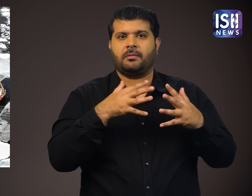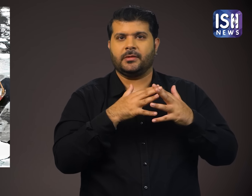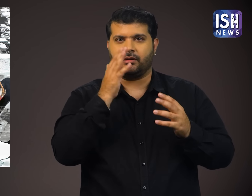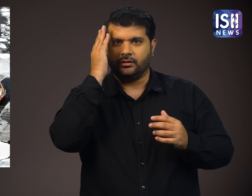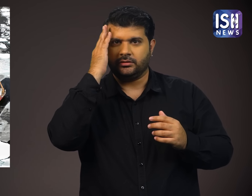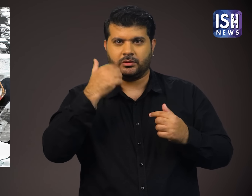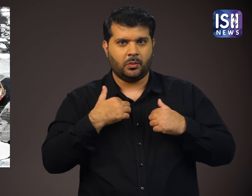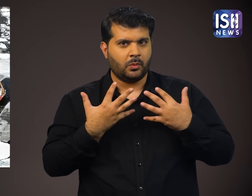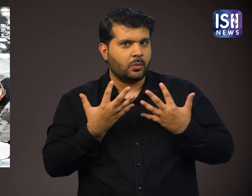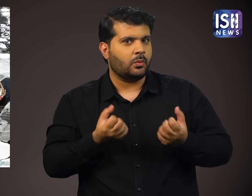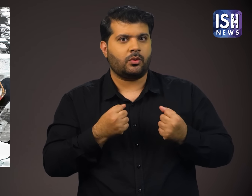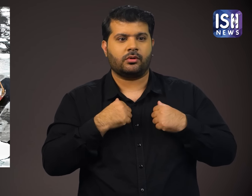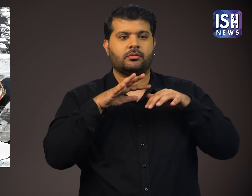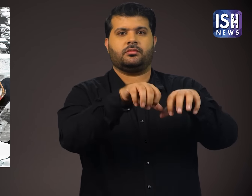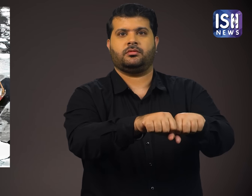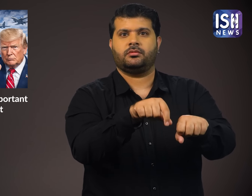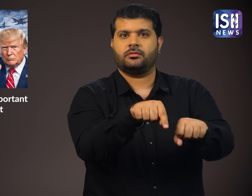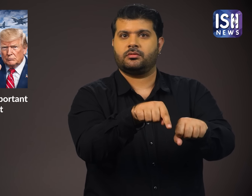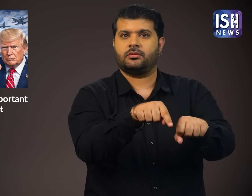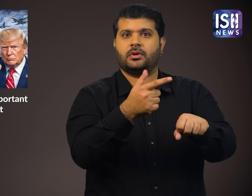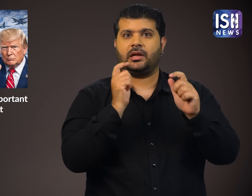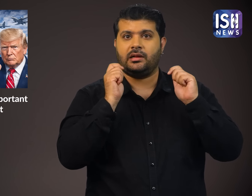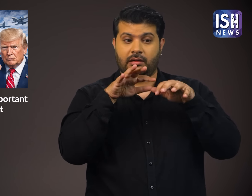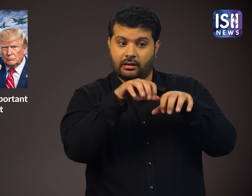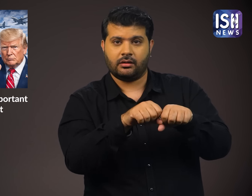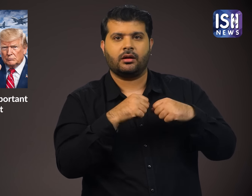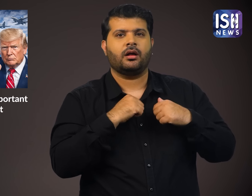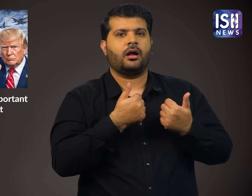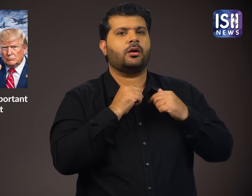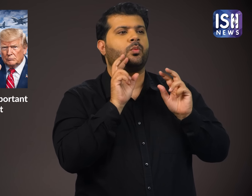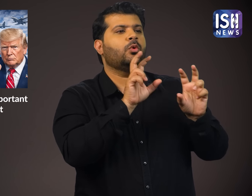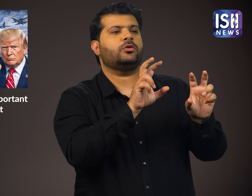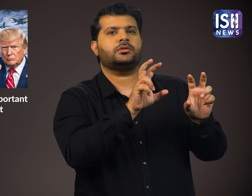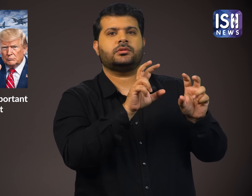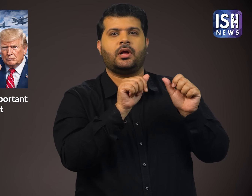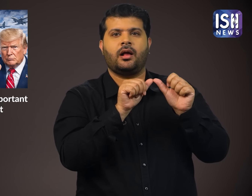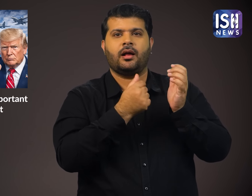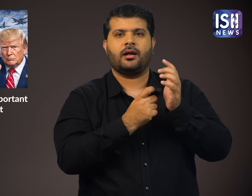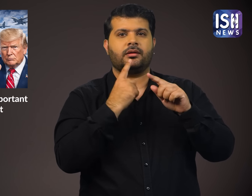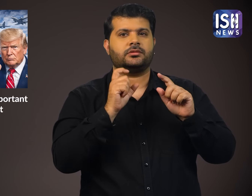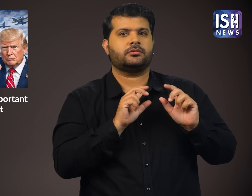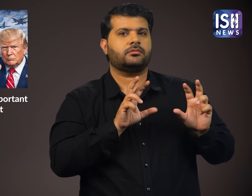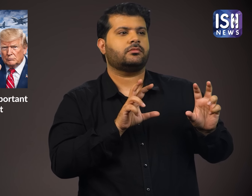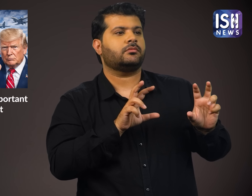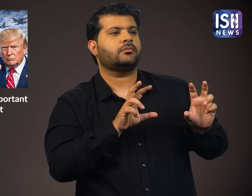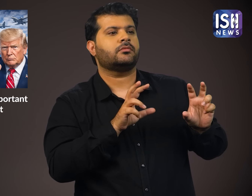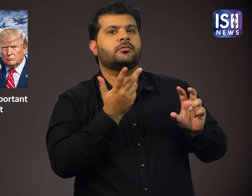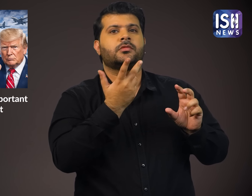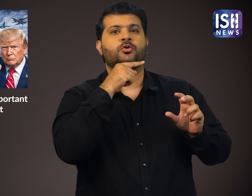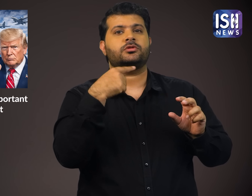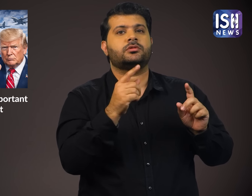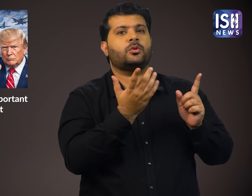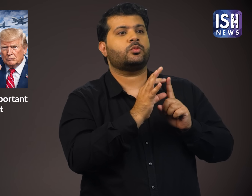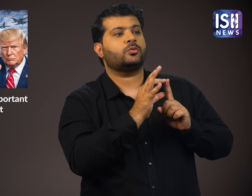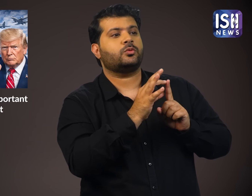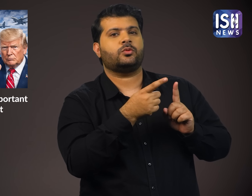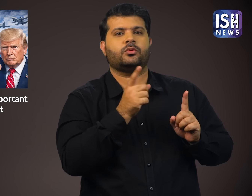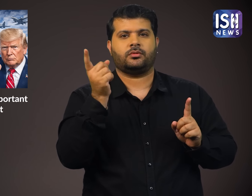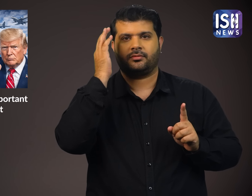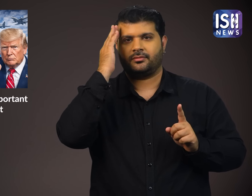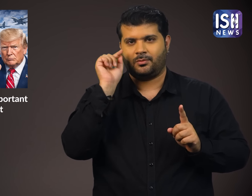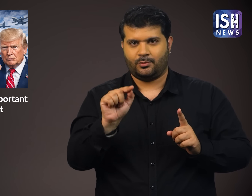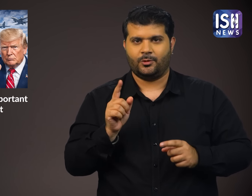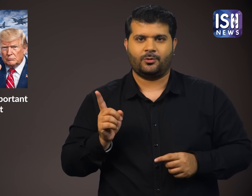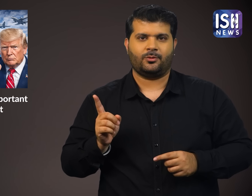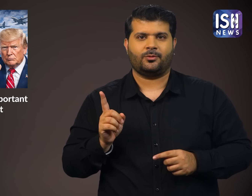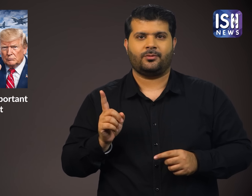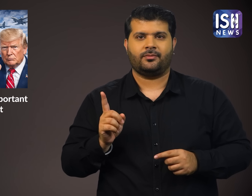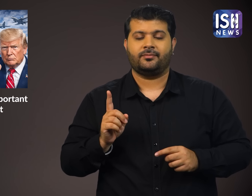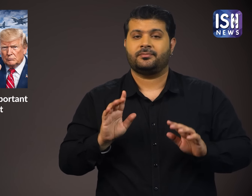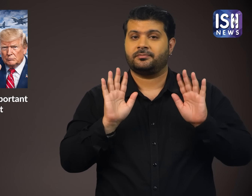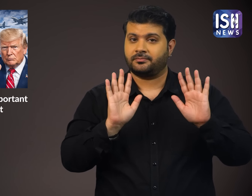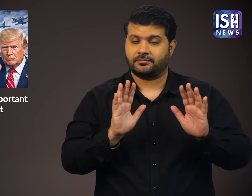Acquiring Greenland could help the U.S. monitor Russia’s movements in the Arctic.